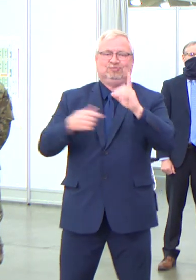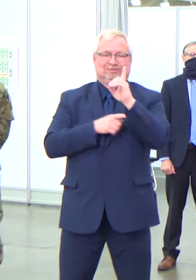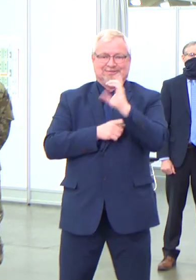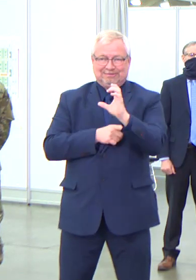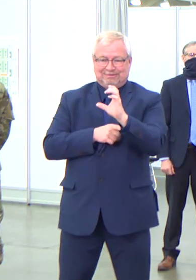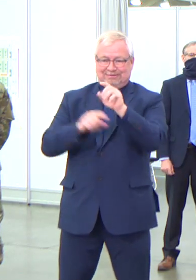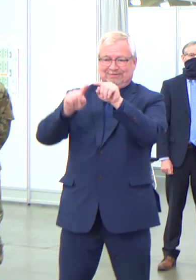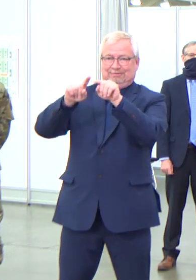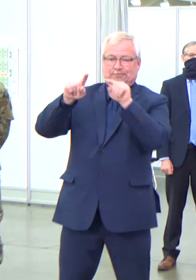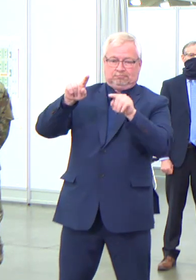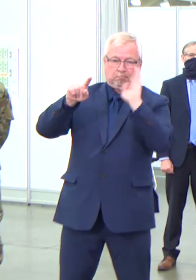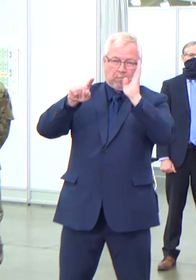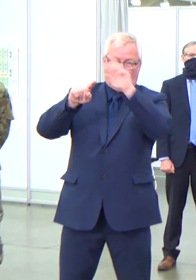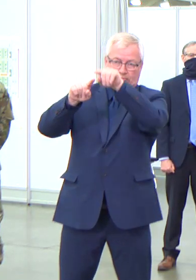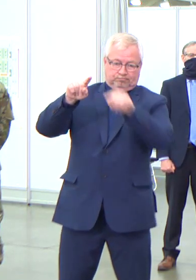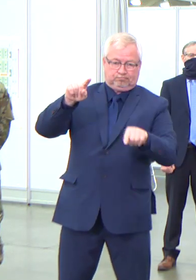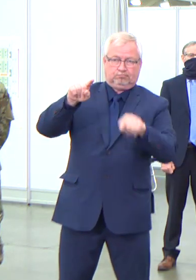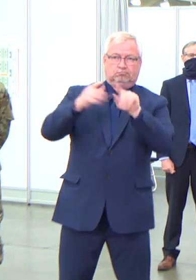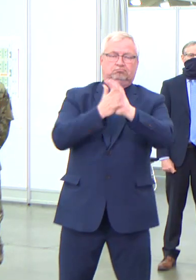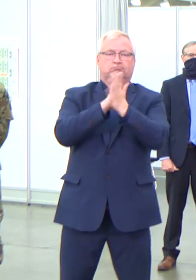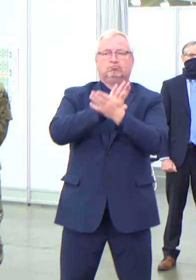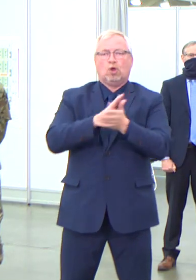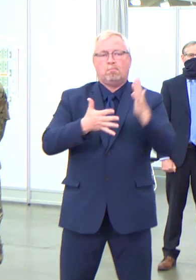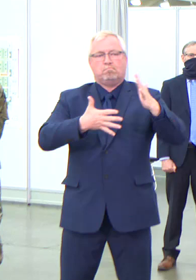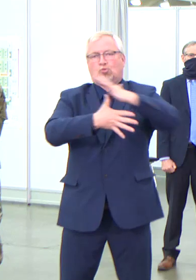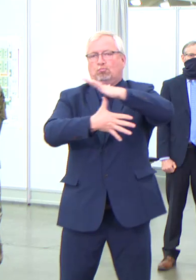to designate the greater Baltimore Washington corridor as a priority. This includes Maryland in